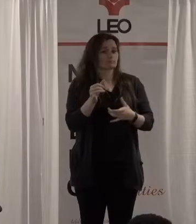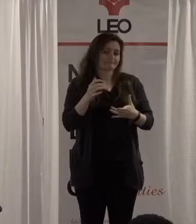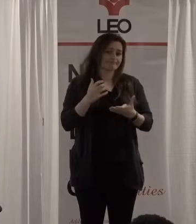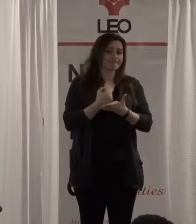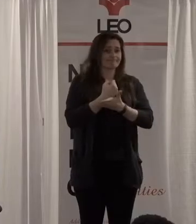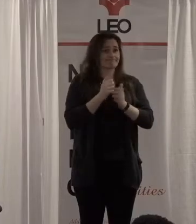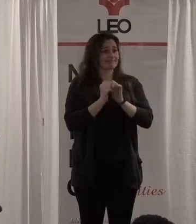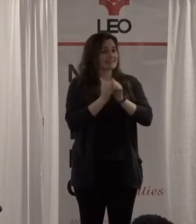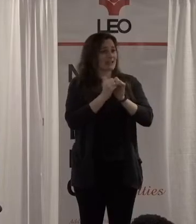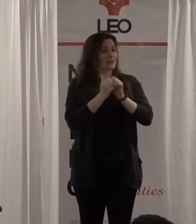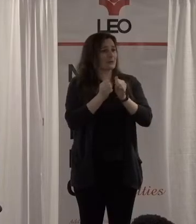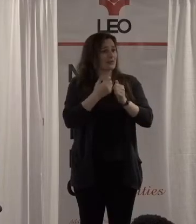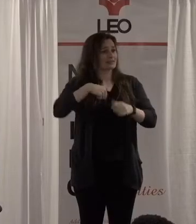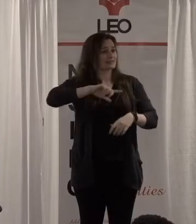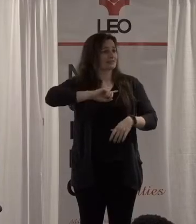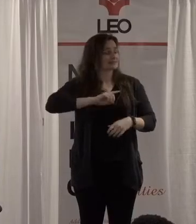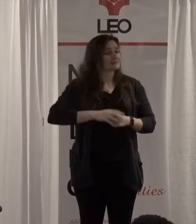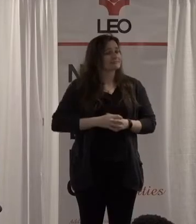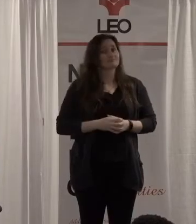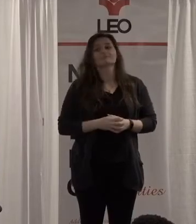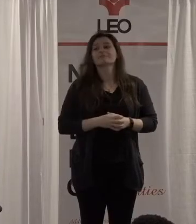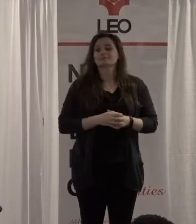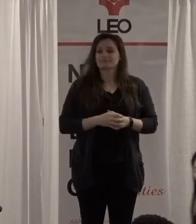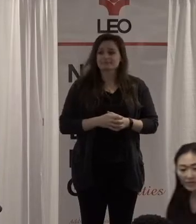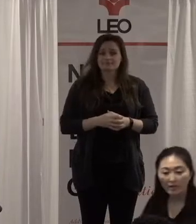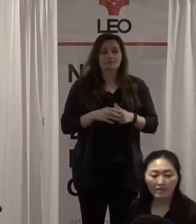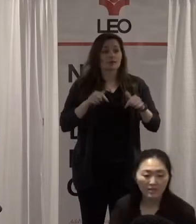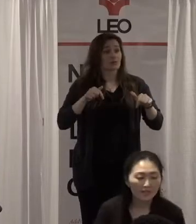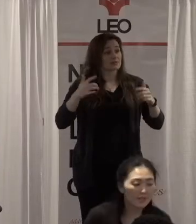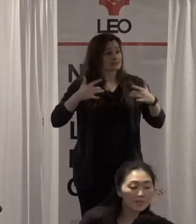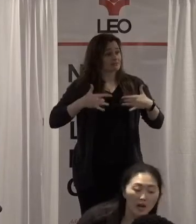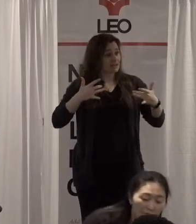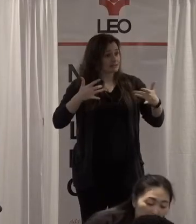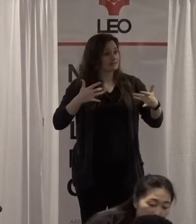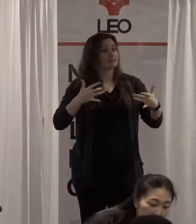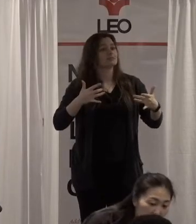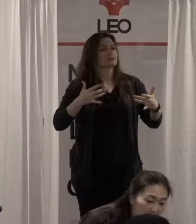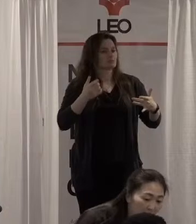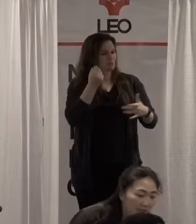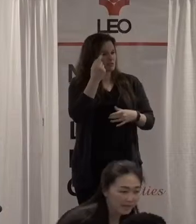THIS EVENT, DESPITE THE FACT THAT WE DO HAVE A VERY SMALL STAFF,